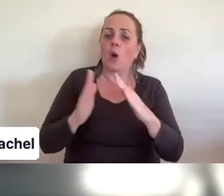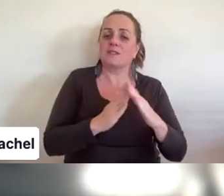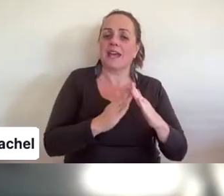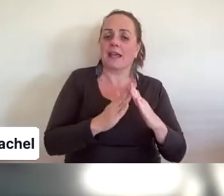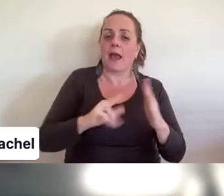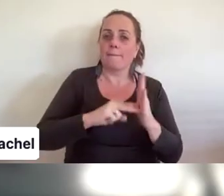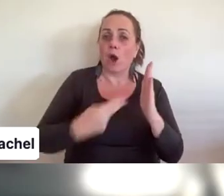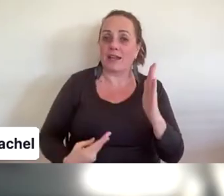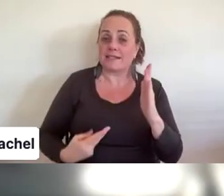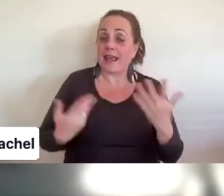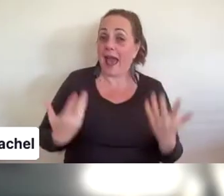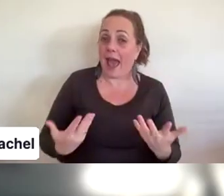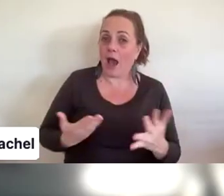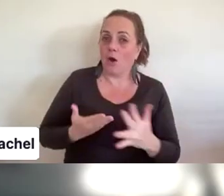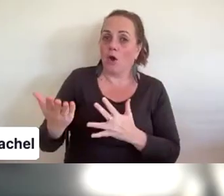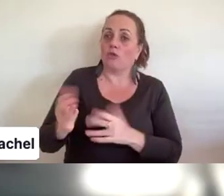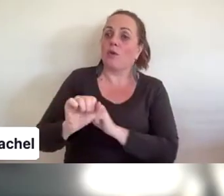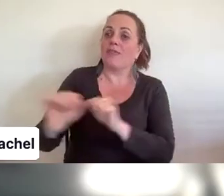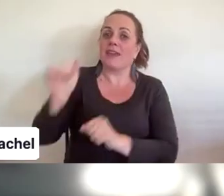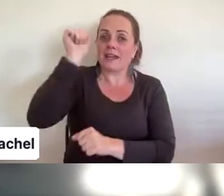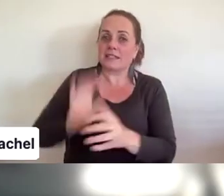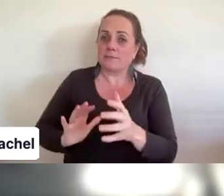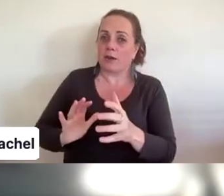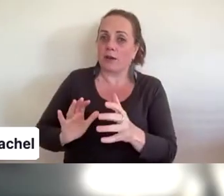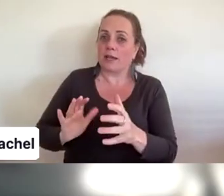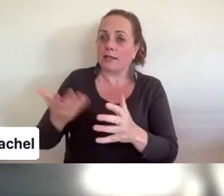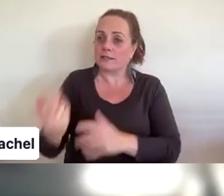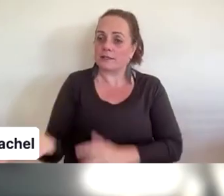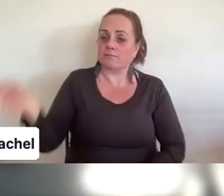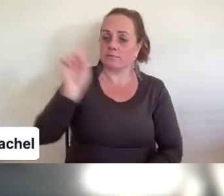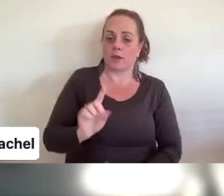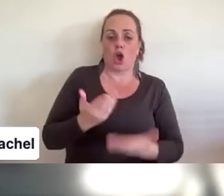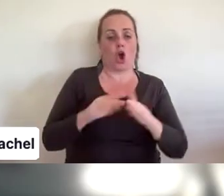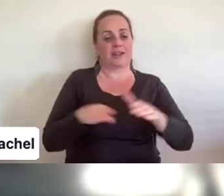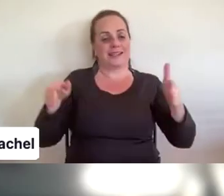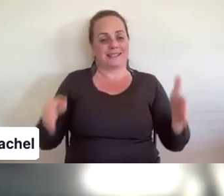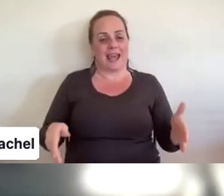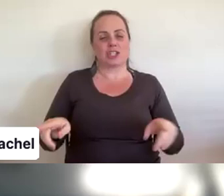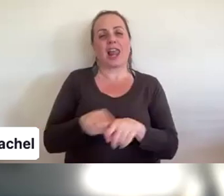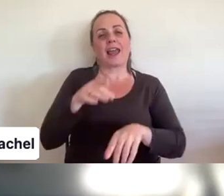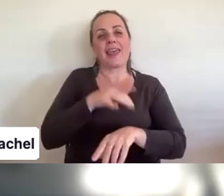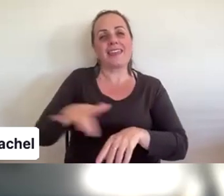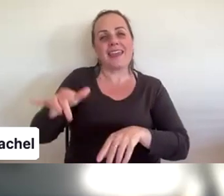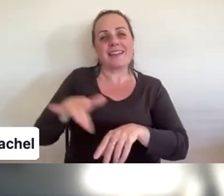this through bringing their experiences on stage in a participatory theatre process rather than